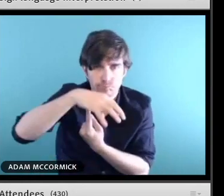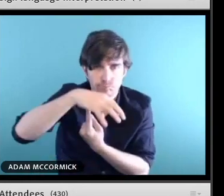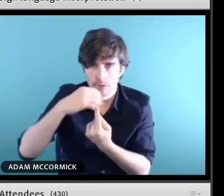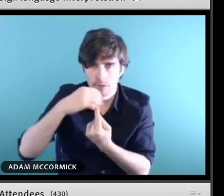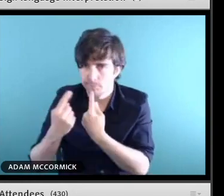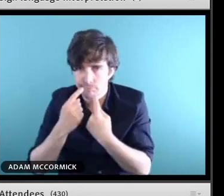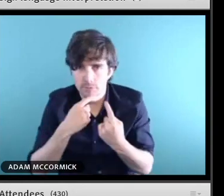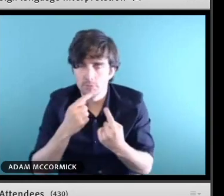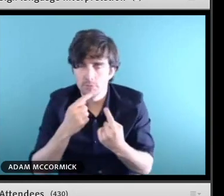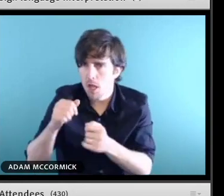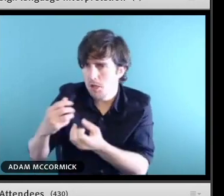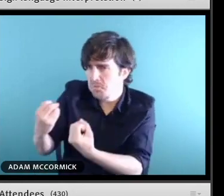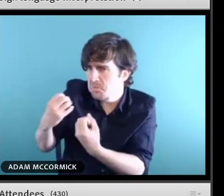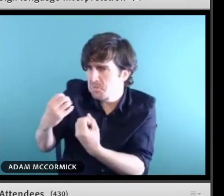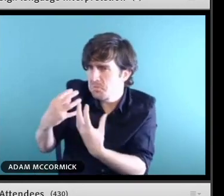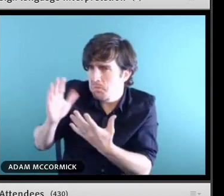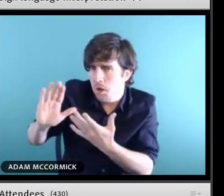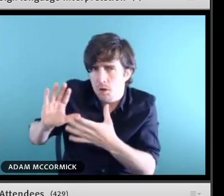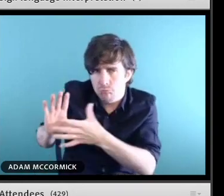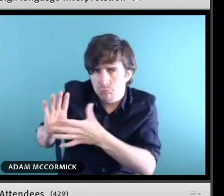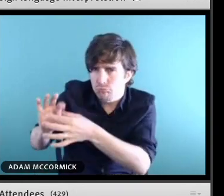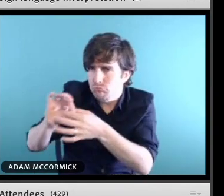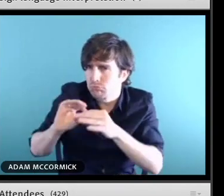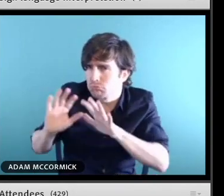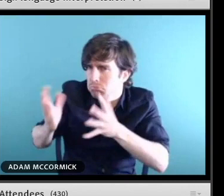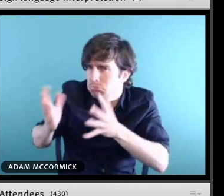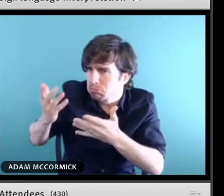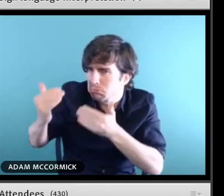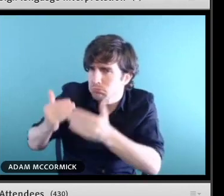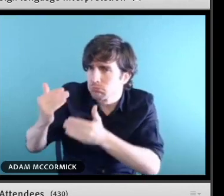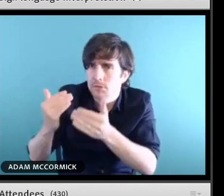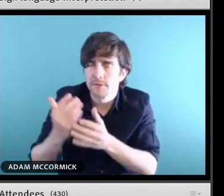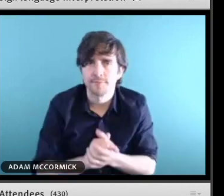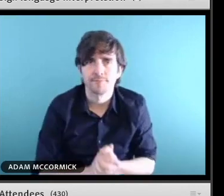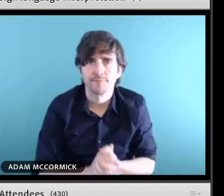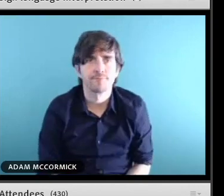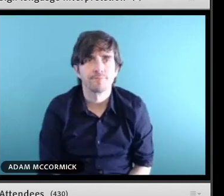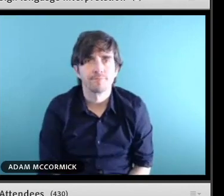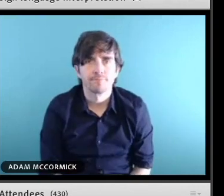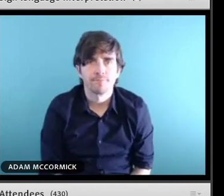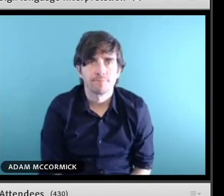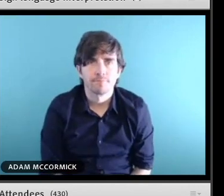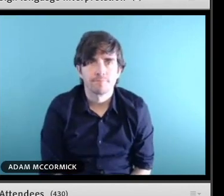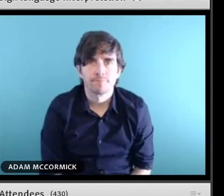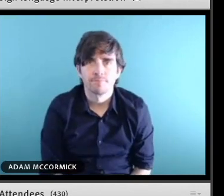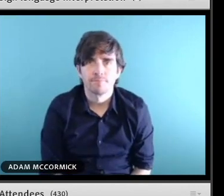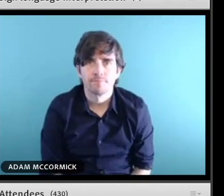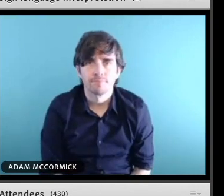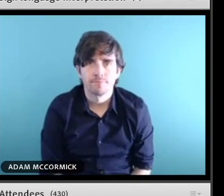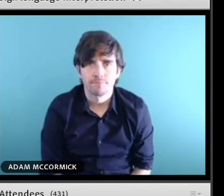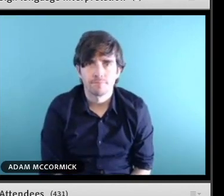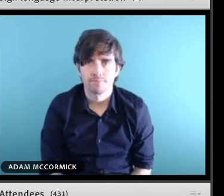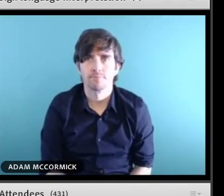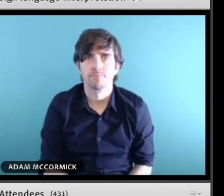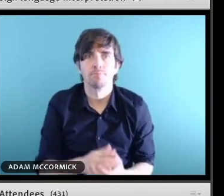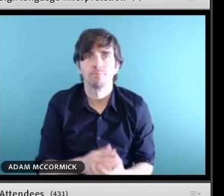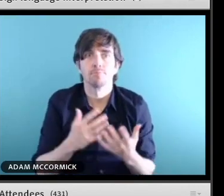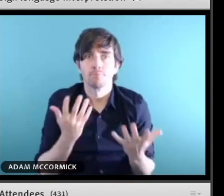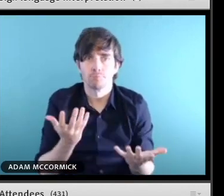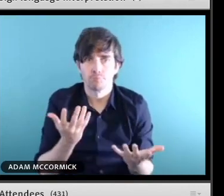may need some assistance to unmute yourself, Henry. In the mean time, let's go over to